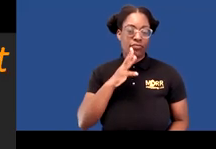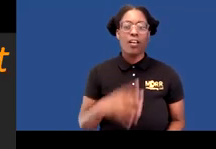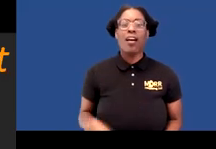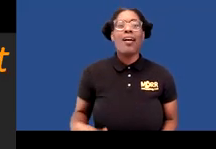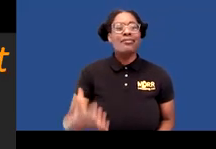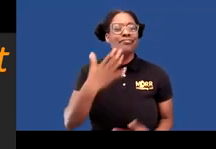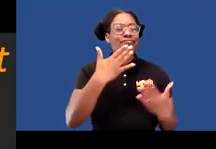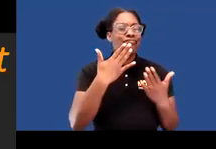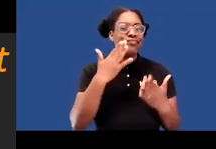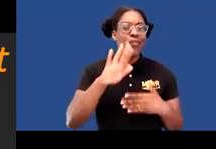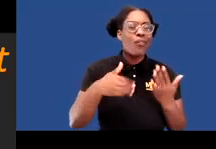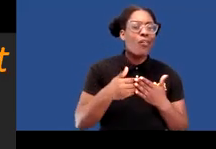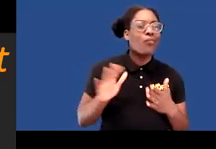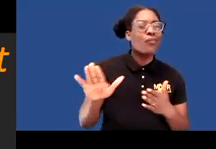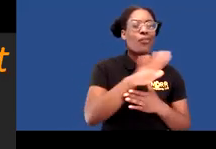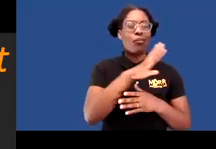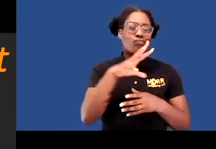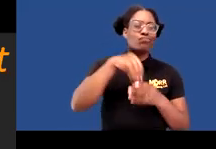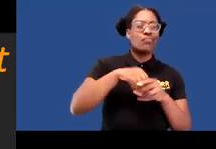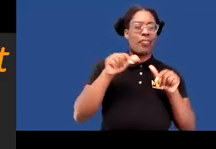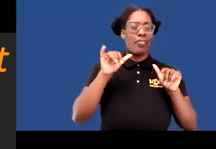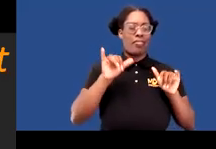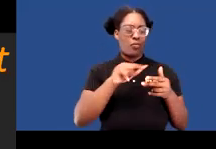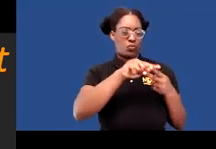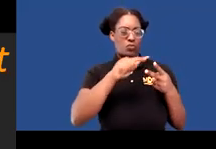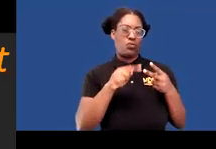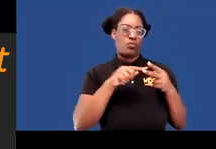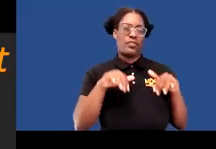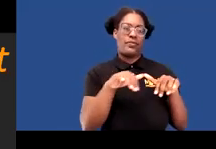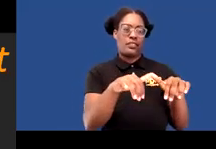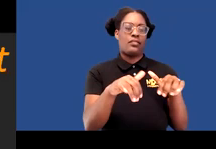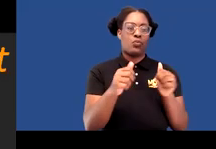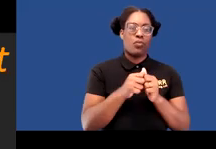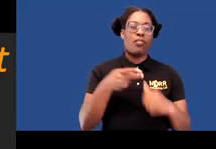I just want to underscore what we've been doing through the Padlets